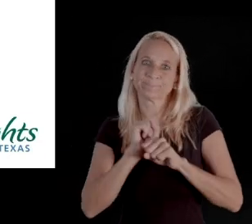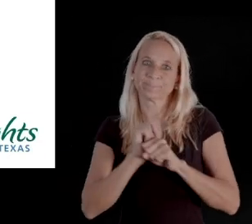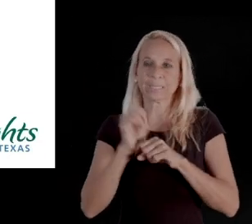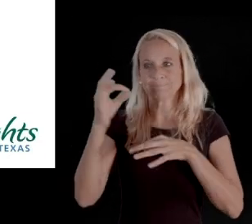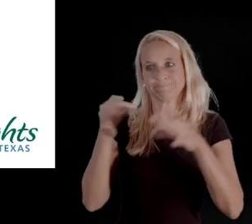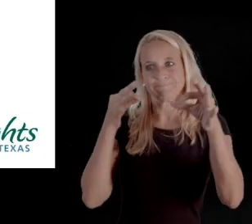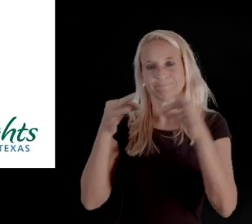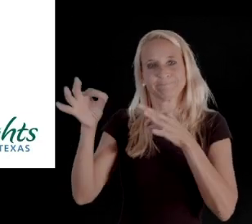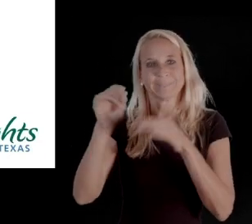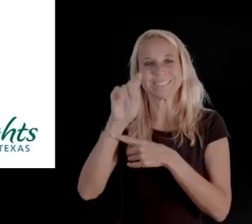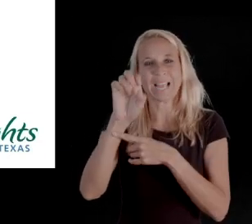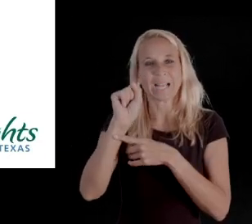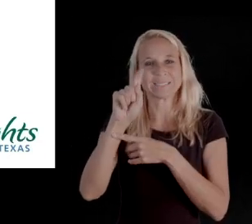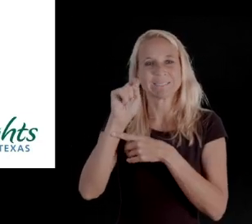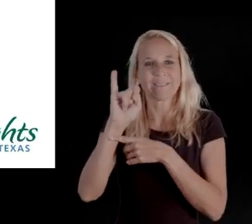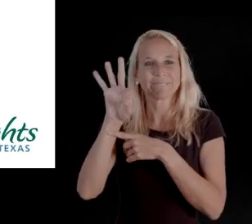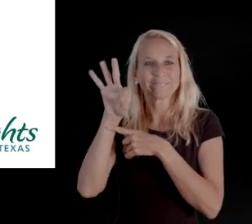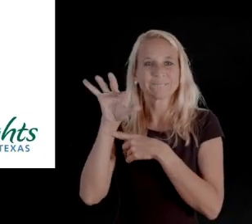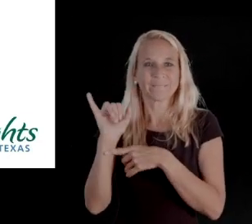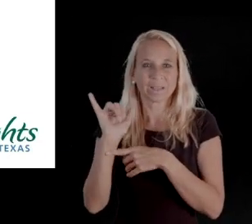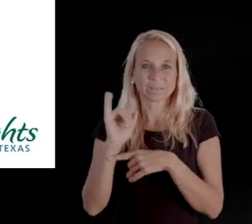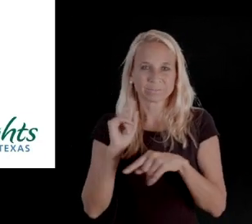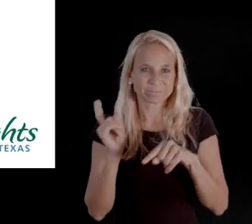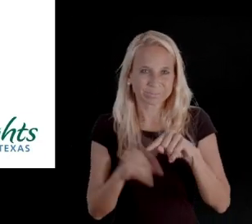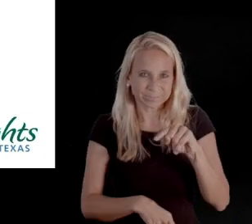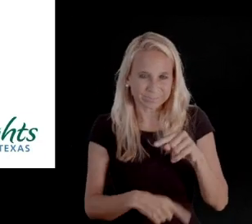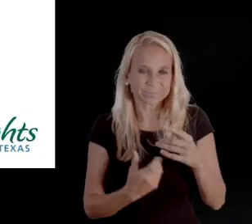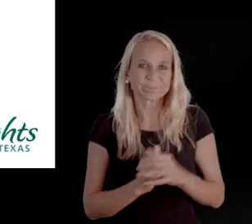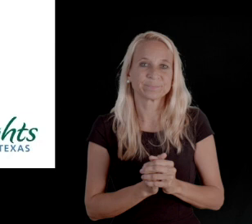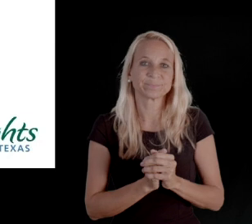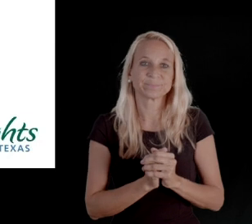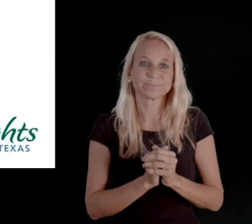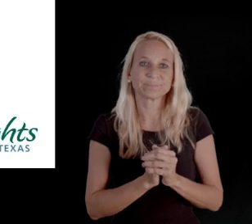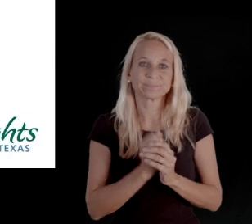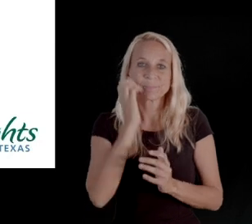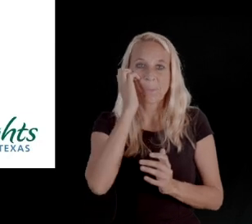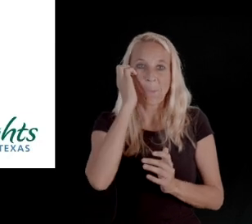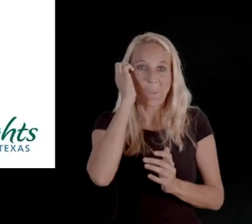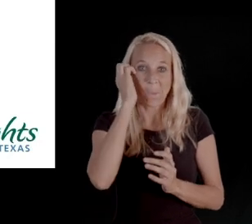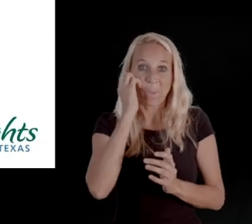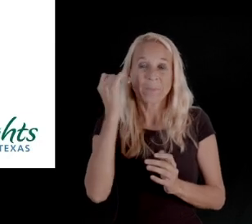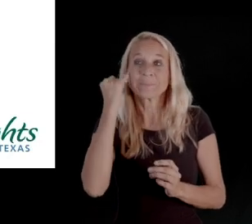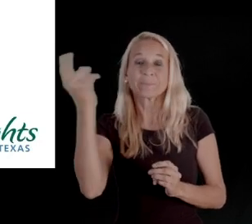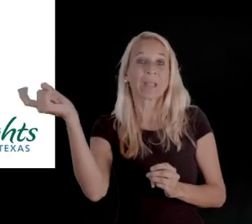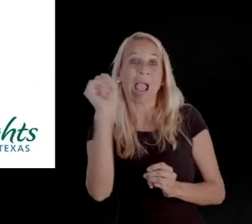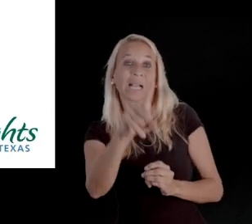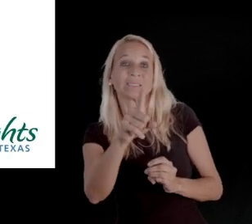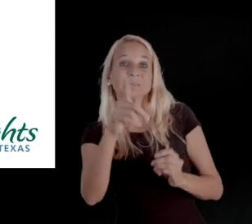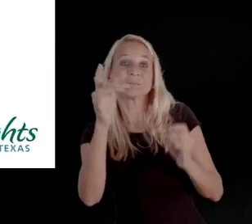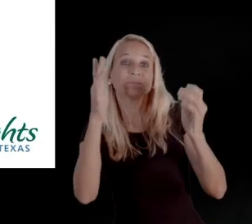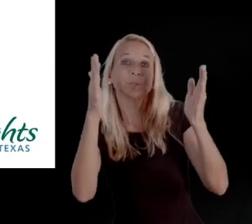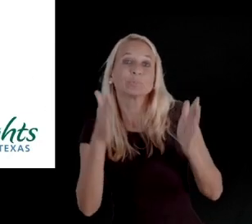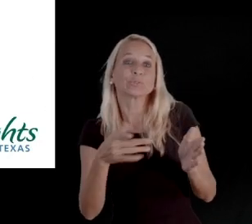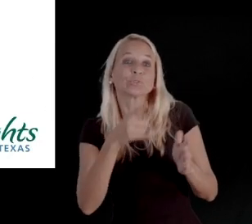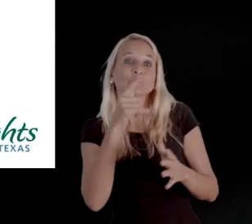So if their attorney is present, they're just going to ask potentially their testifier or the person that's testifying on the